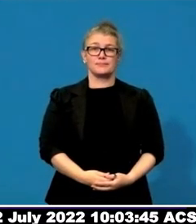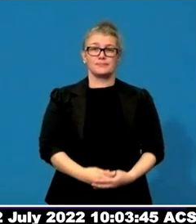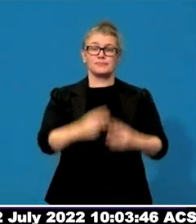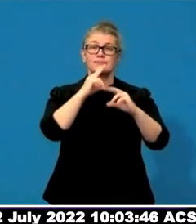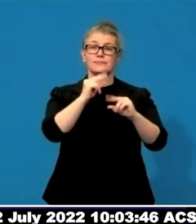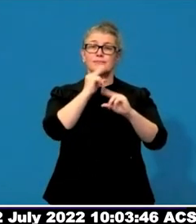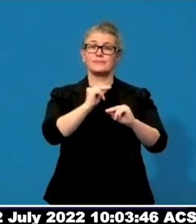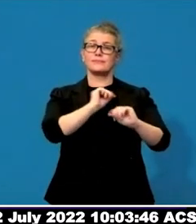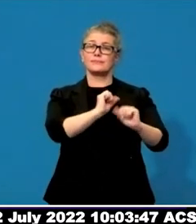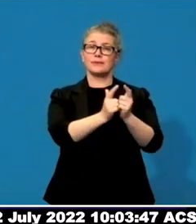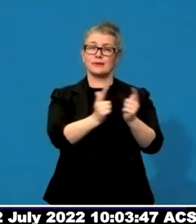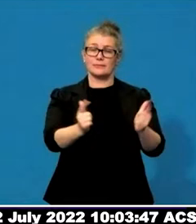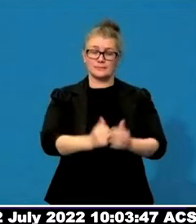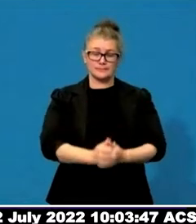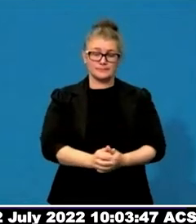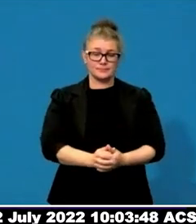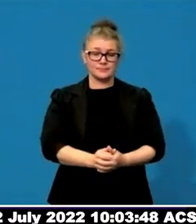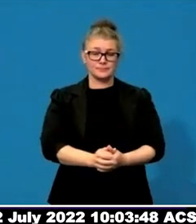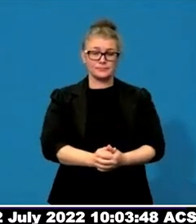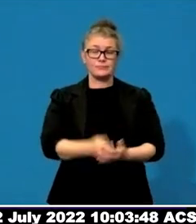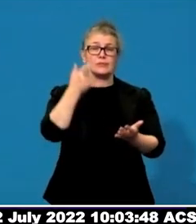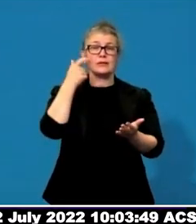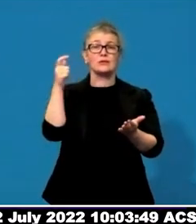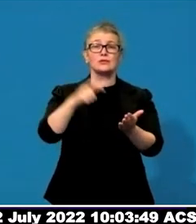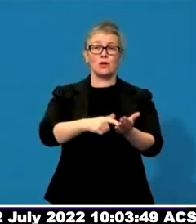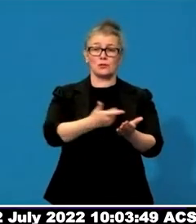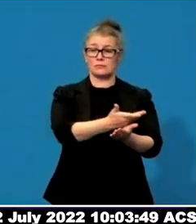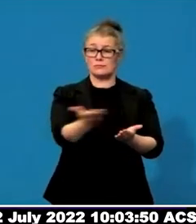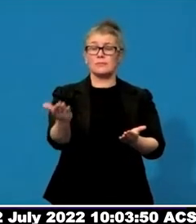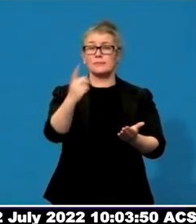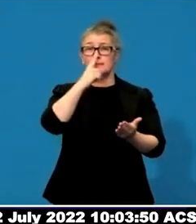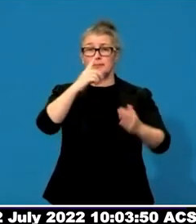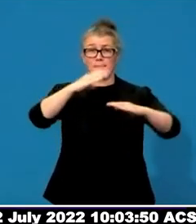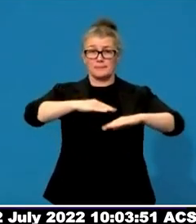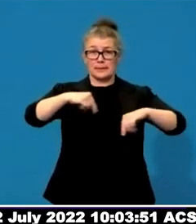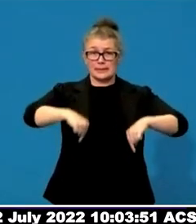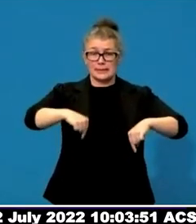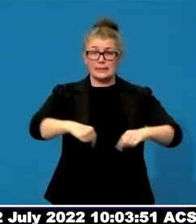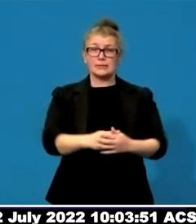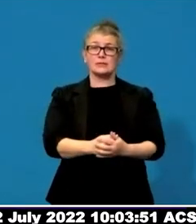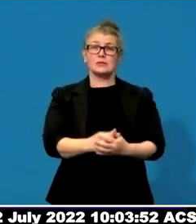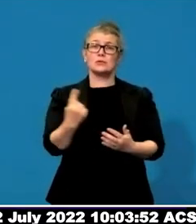We acknowledge the Arrernte people as the original inhabitants of the lands